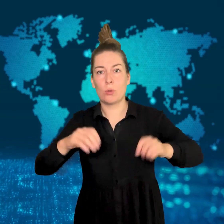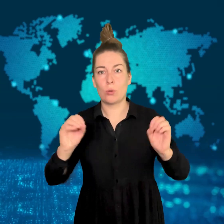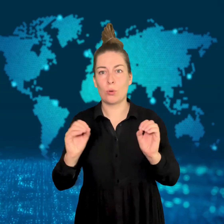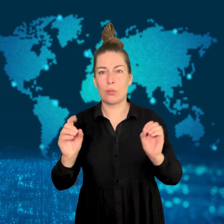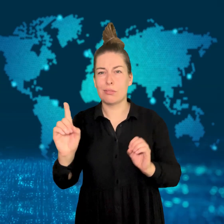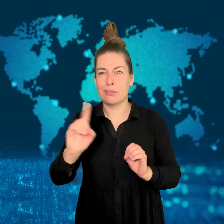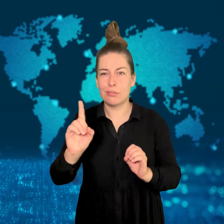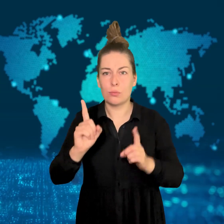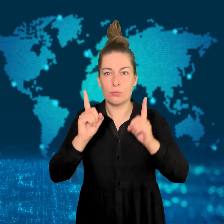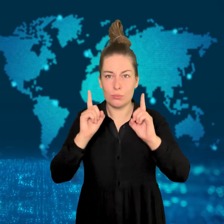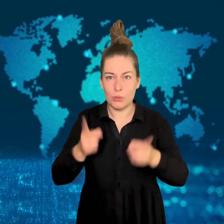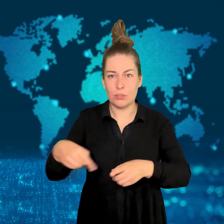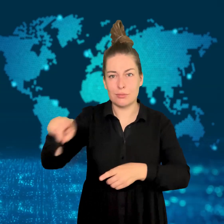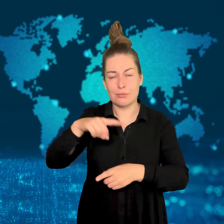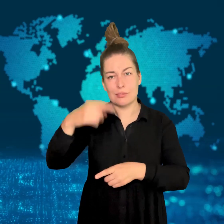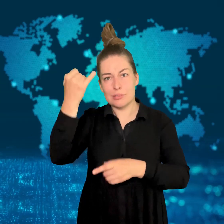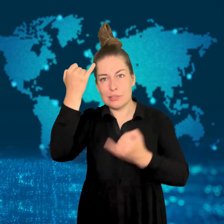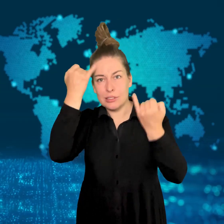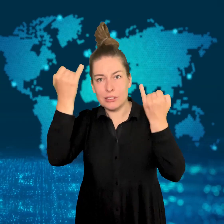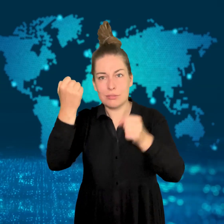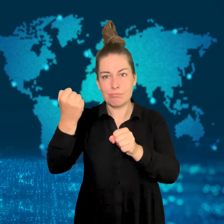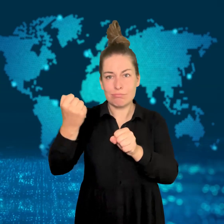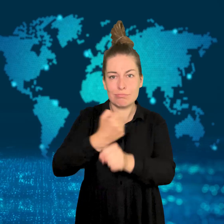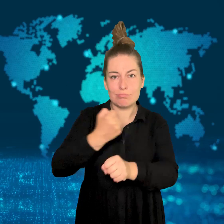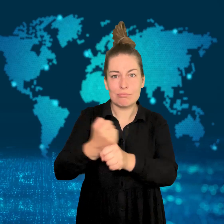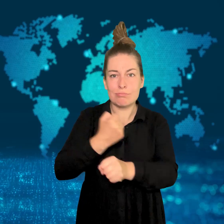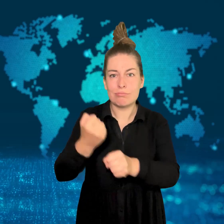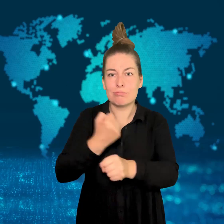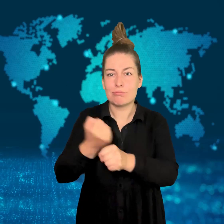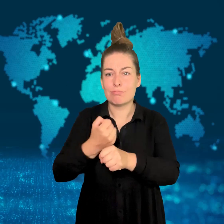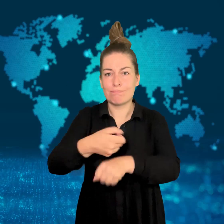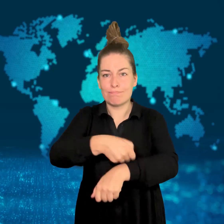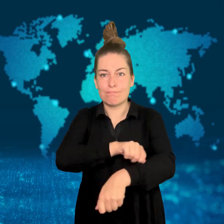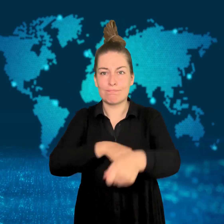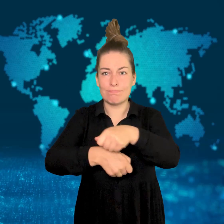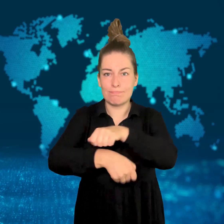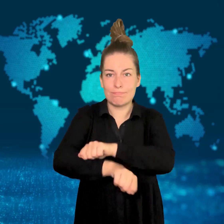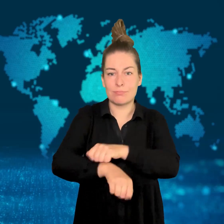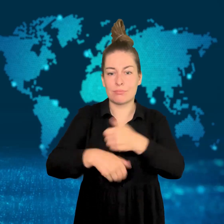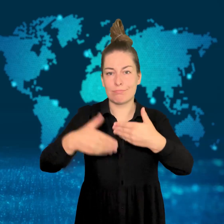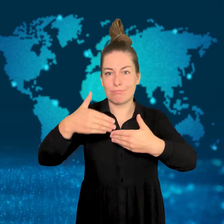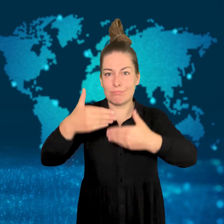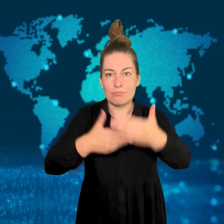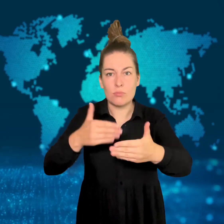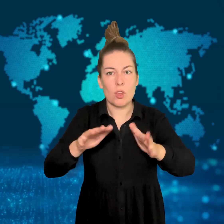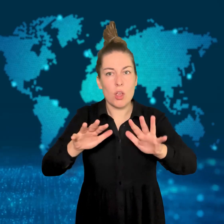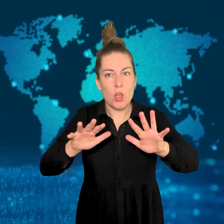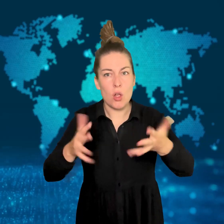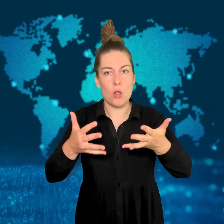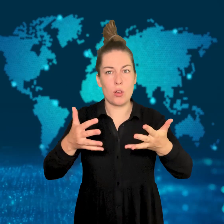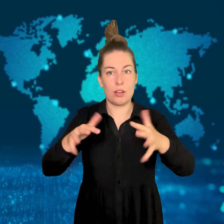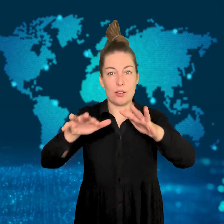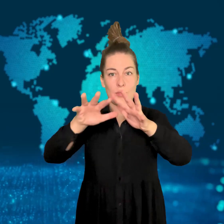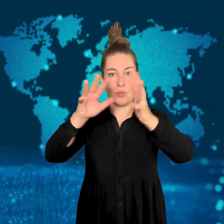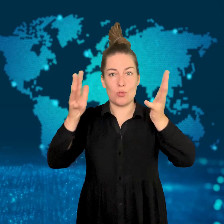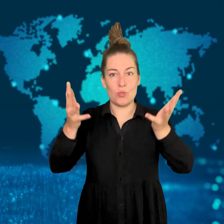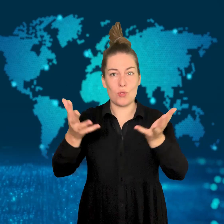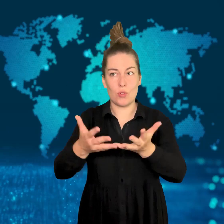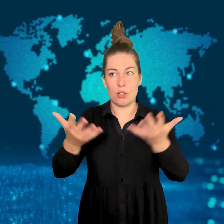Those temperatures show the highest ever recorded heatwave.